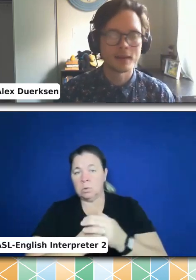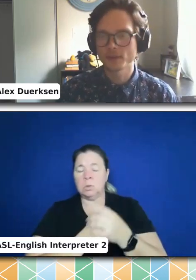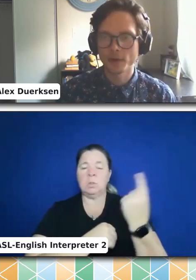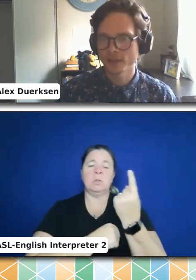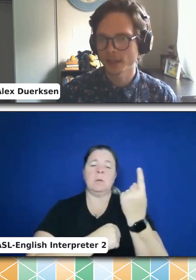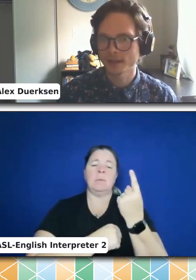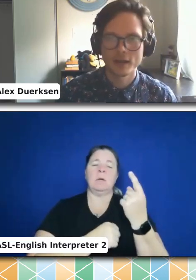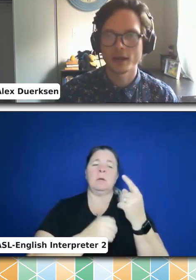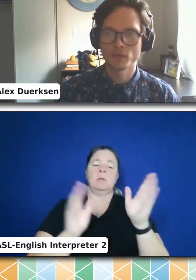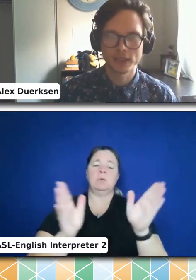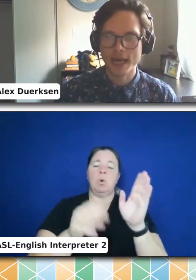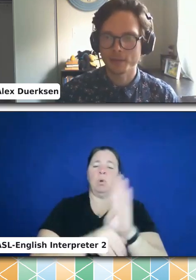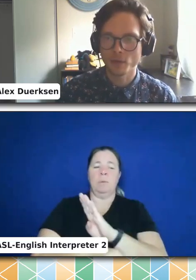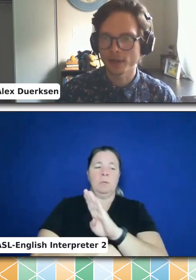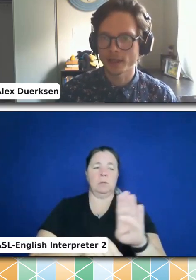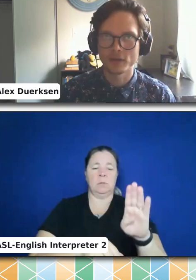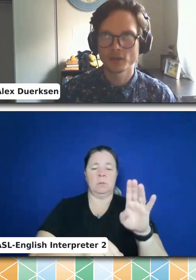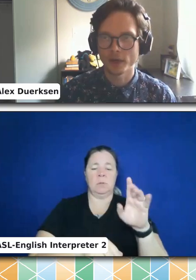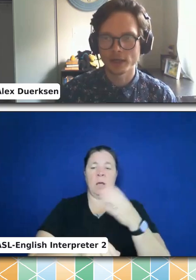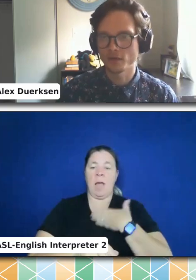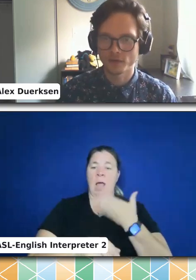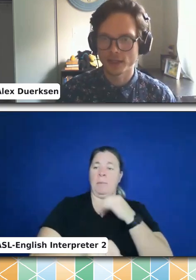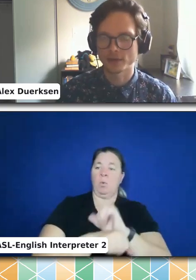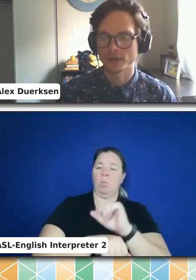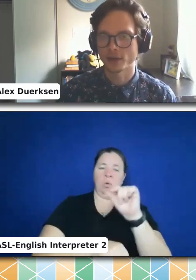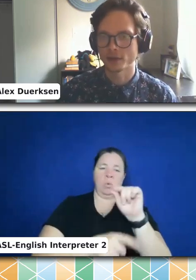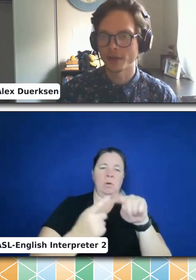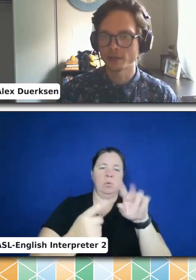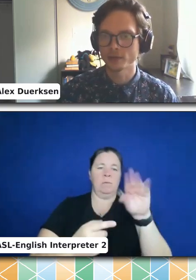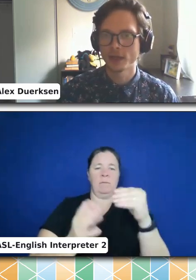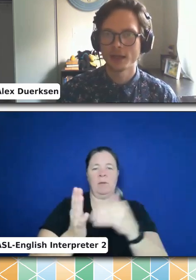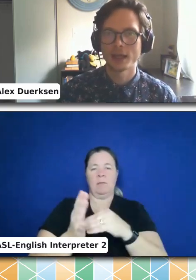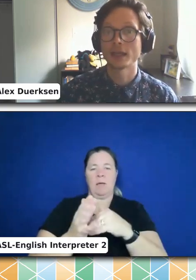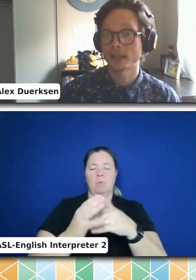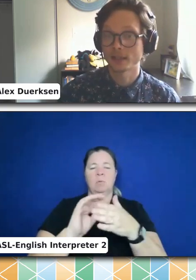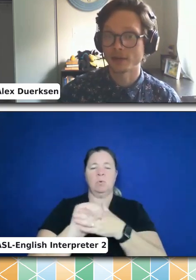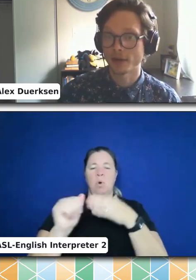I'm a small business. I'm really happy working in the $20,000 to $50,000 range. When I see a tender on Ariba that says, yeah, $20,000 to $200,000.